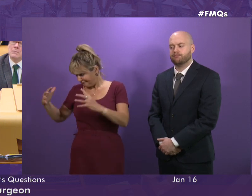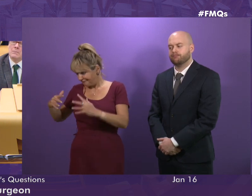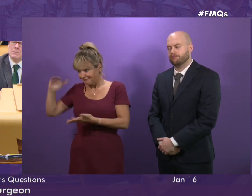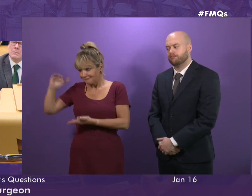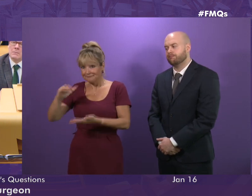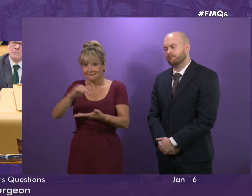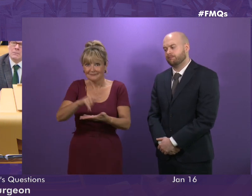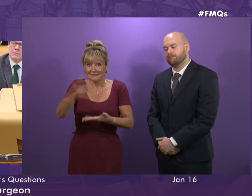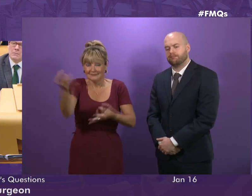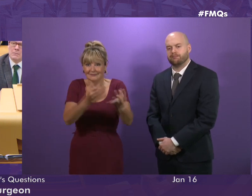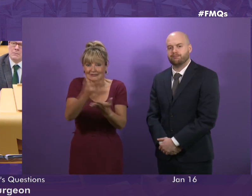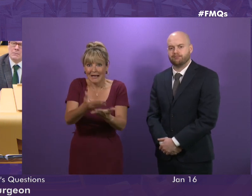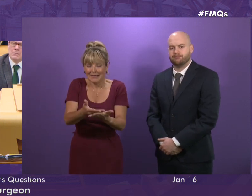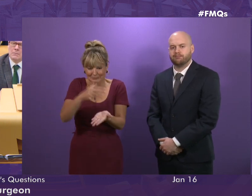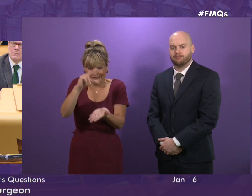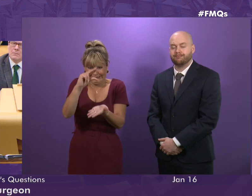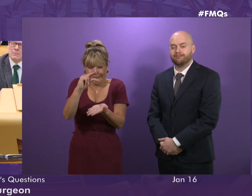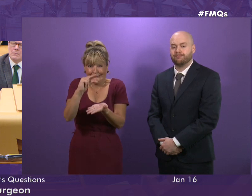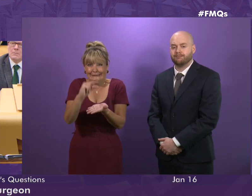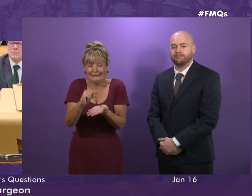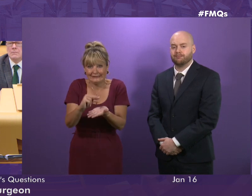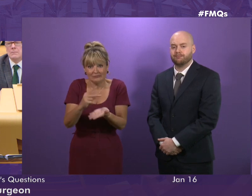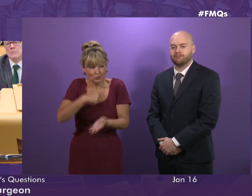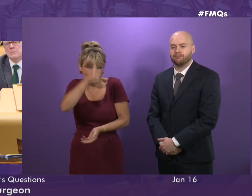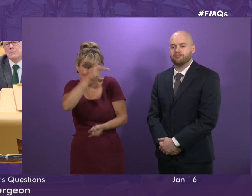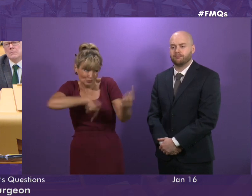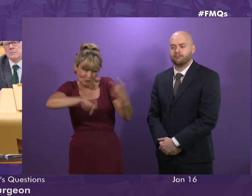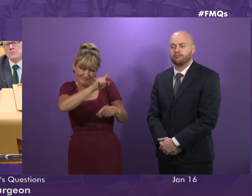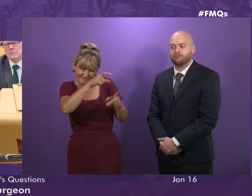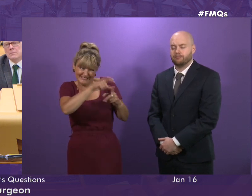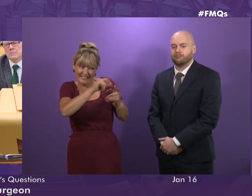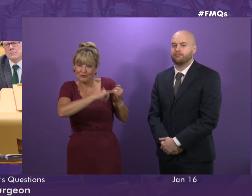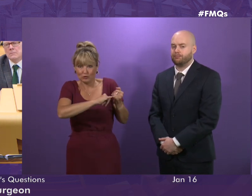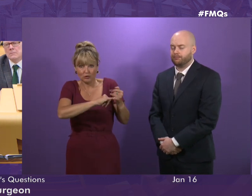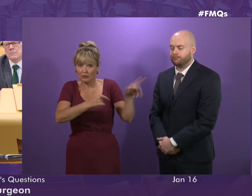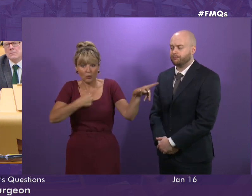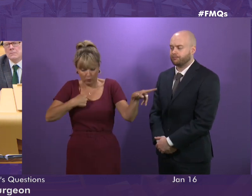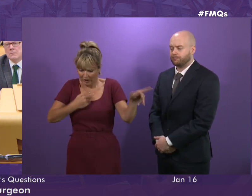As Dave Stewart and other members know, we are in a budget process right now and these